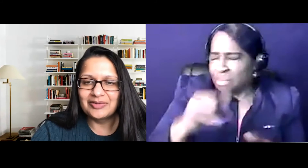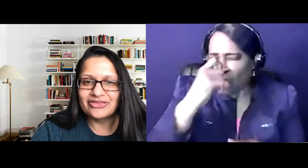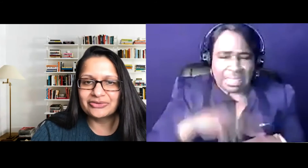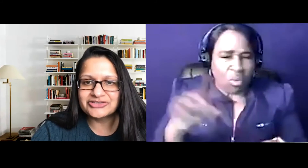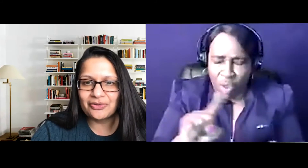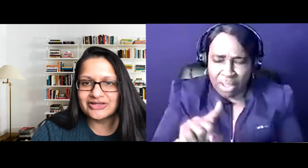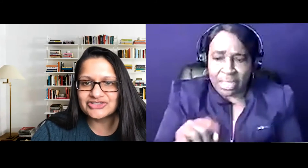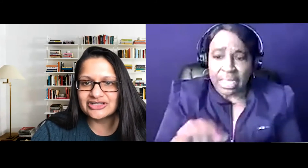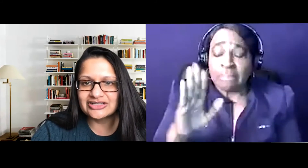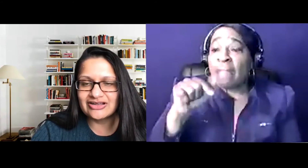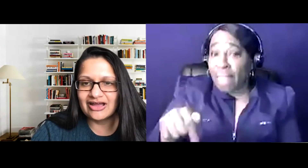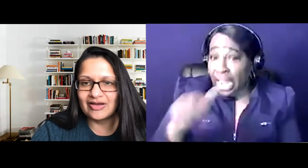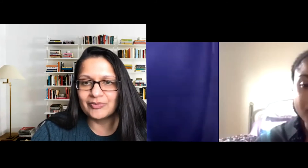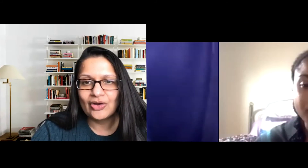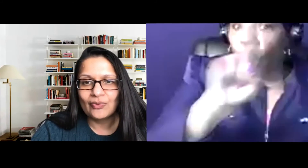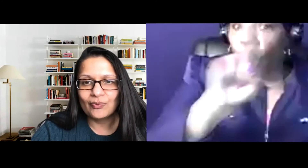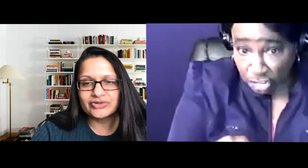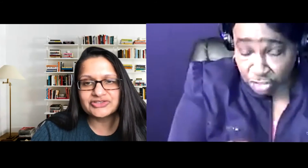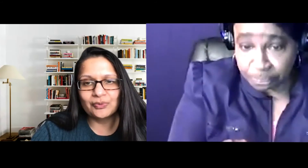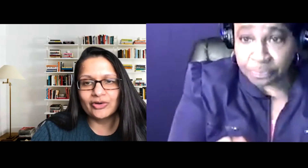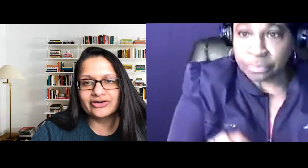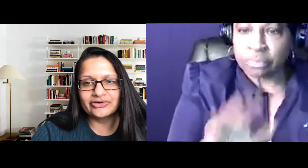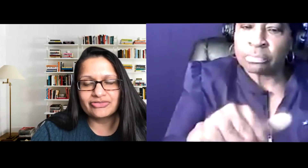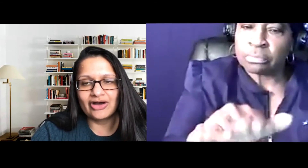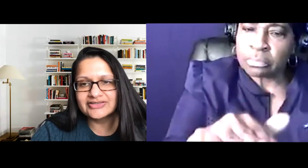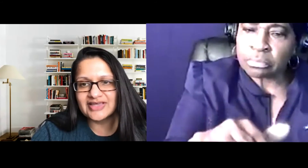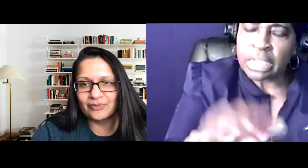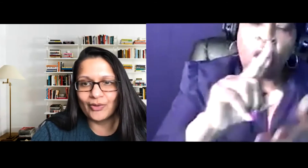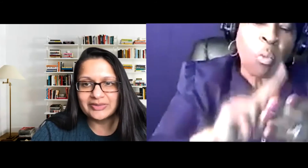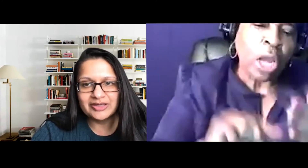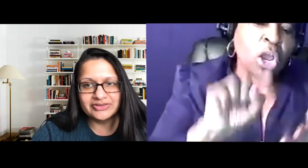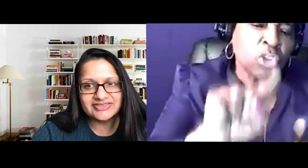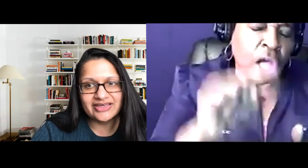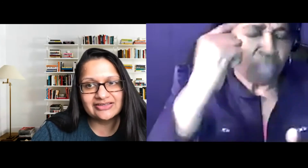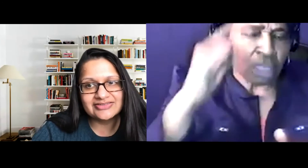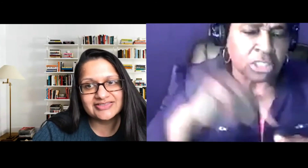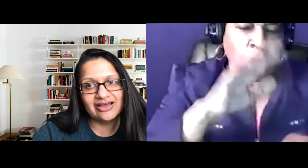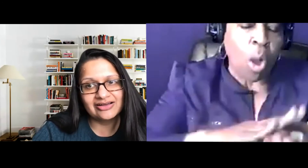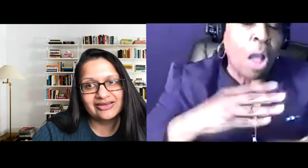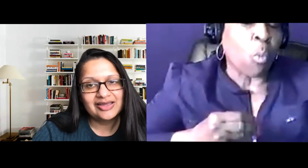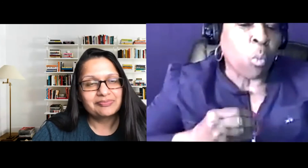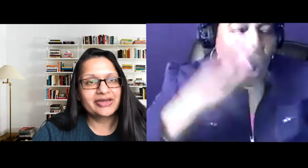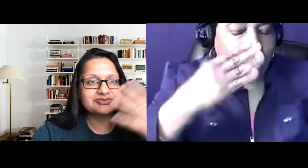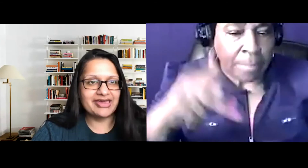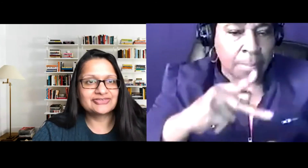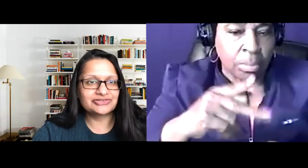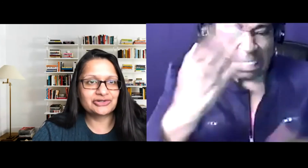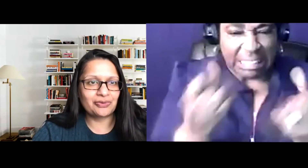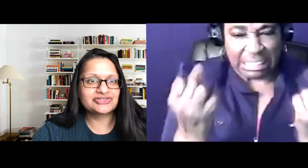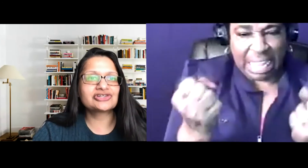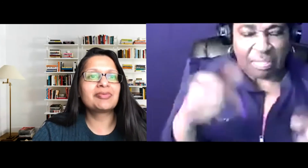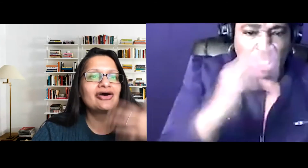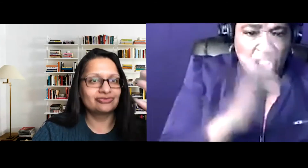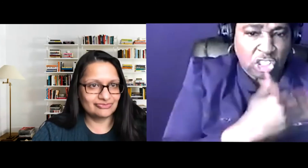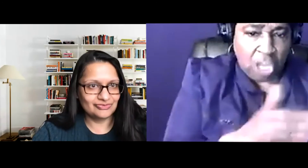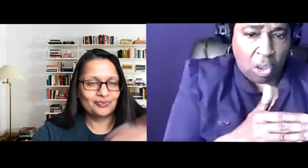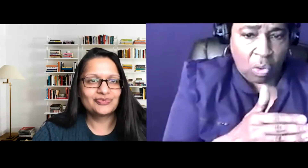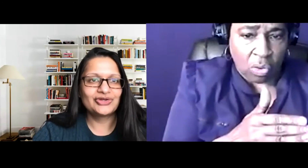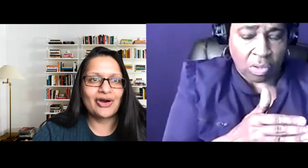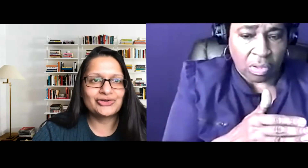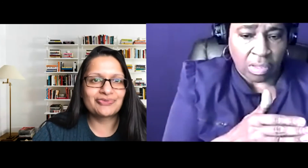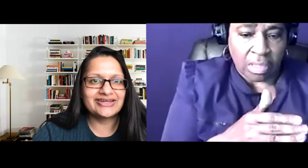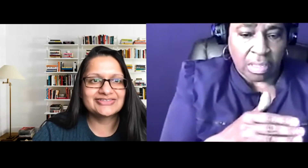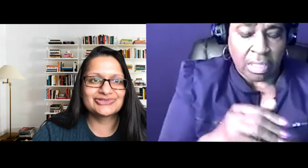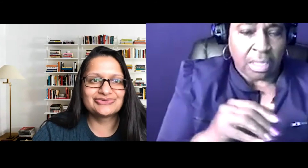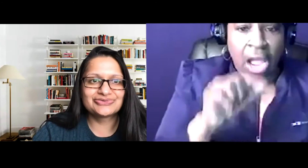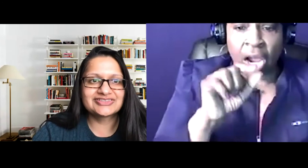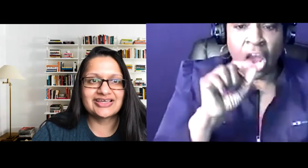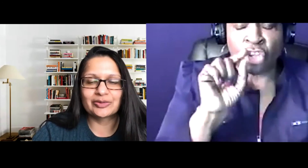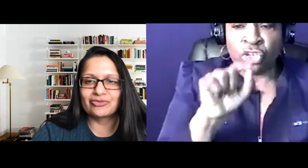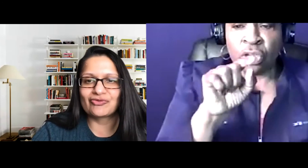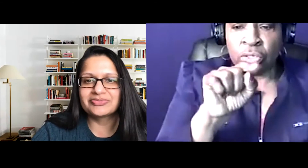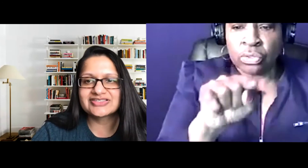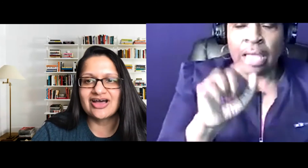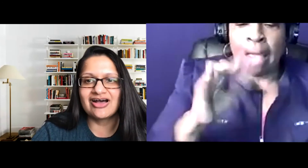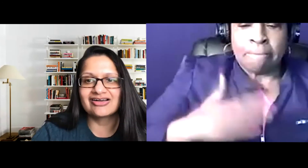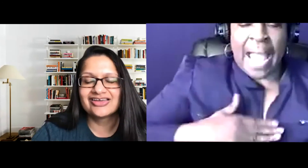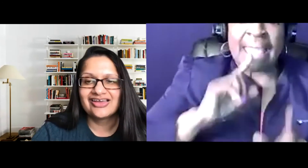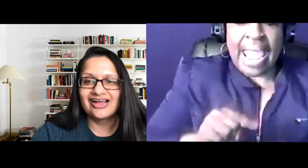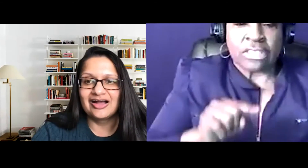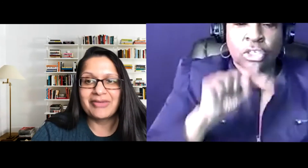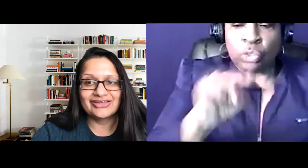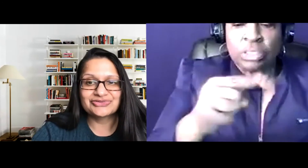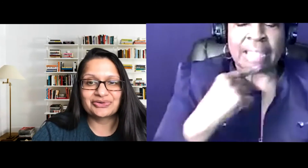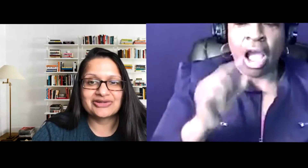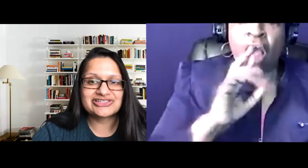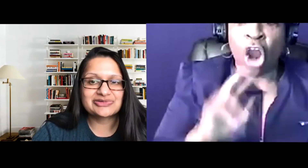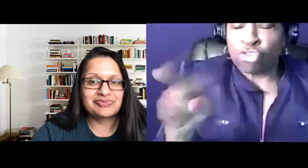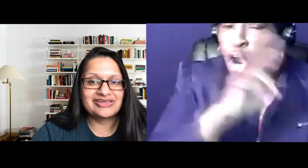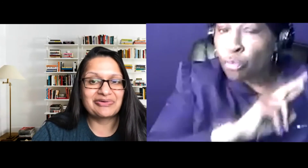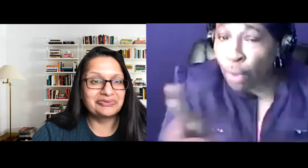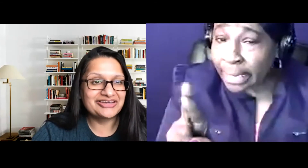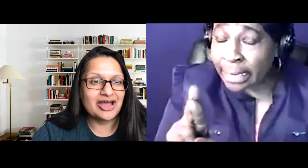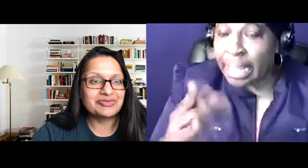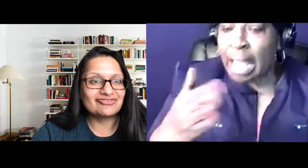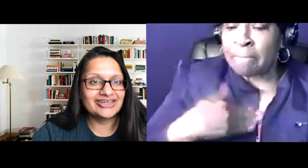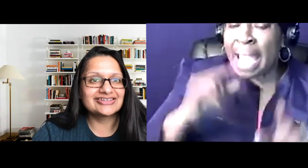There was a question--Crystal, what are your thoughts on white people signing this song, because my answer to your question--about you know, are you ready to sing or perform this song--my answer to your question would be, only if I'm invited.